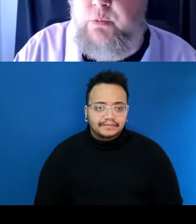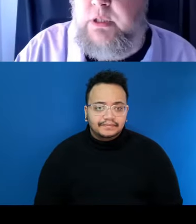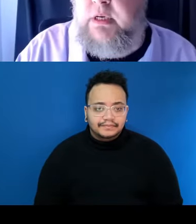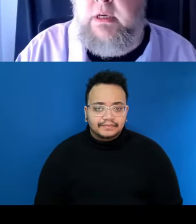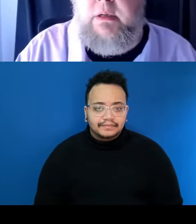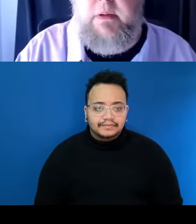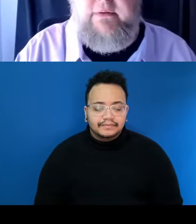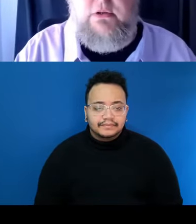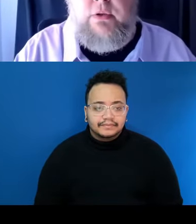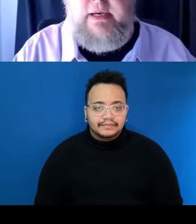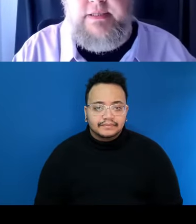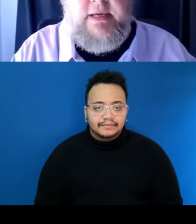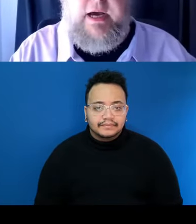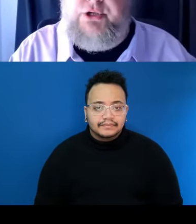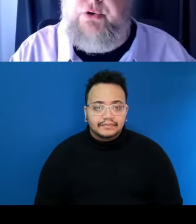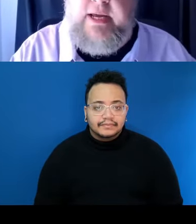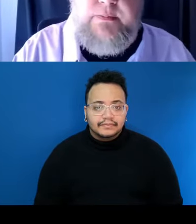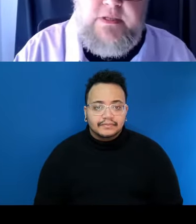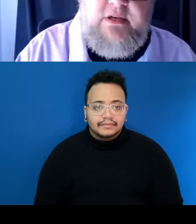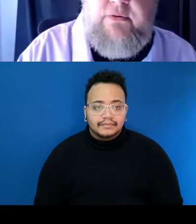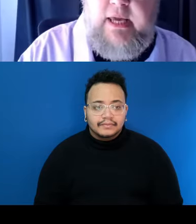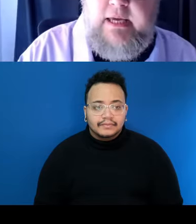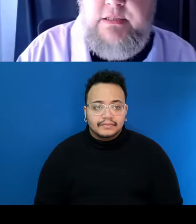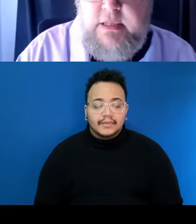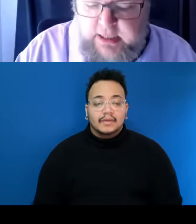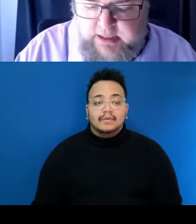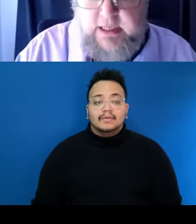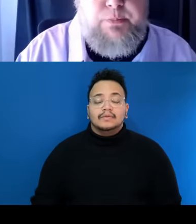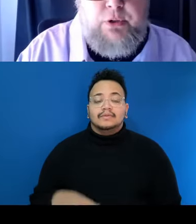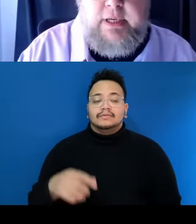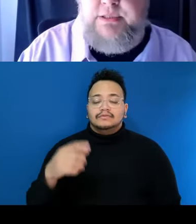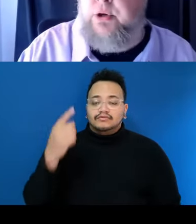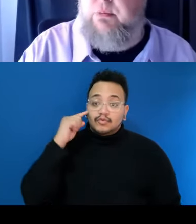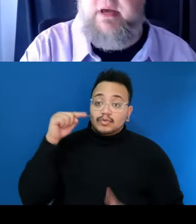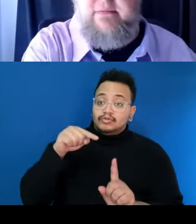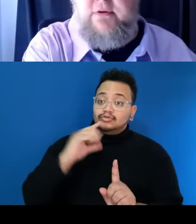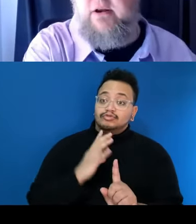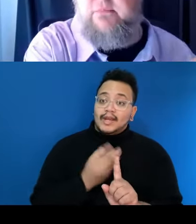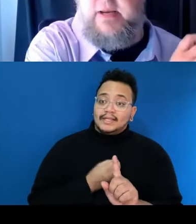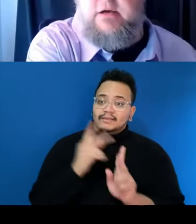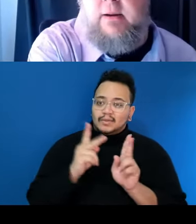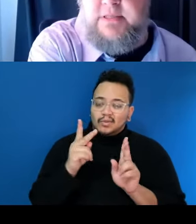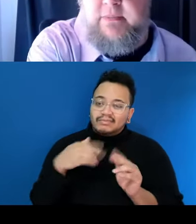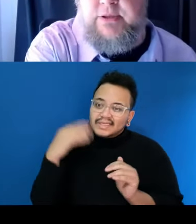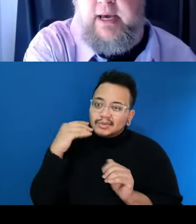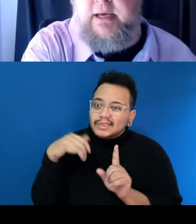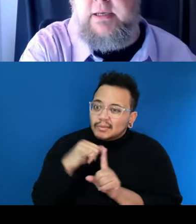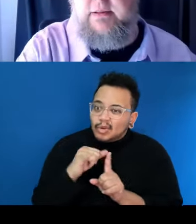that we have included as a trans-specific ACE is bullying. So many of you kind of made comments about that